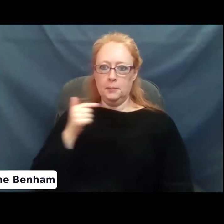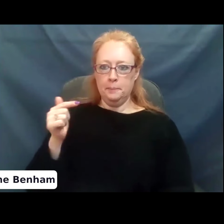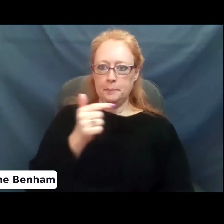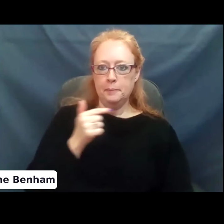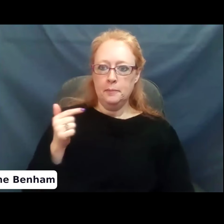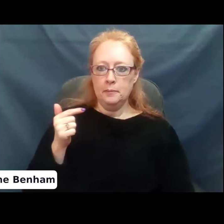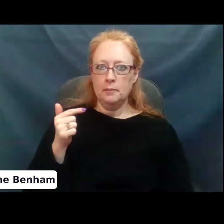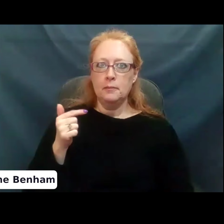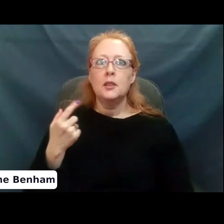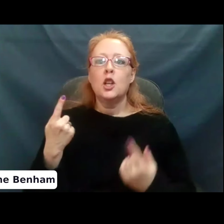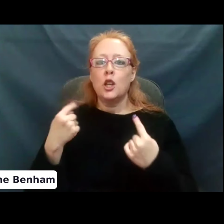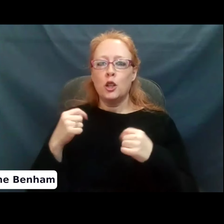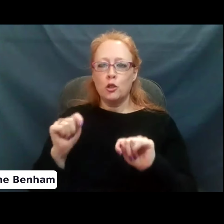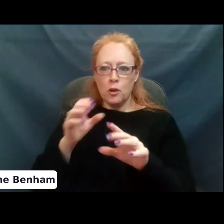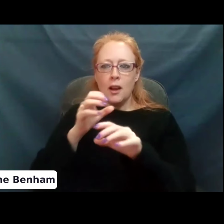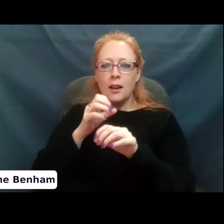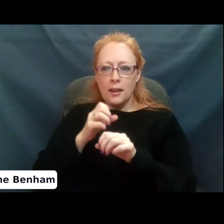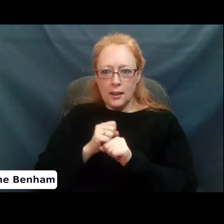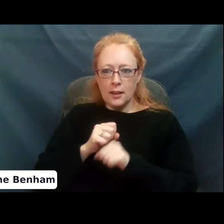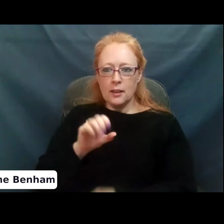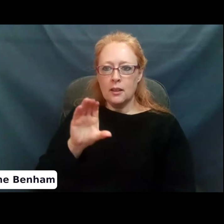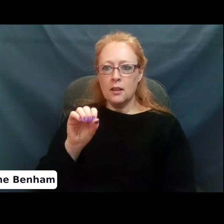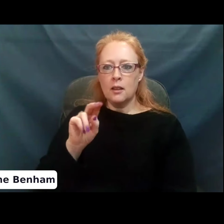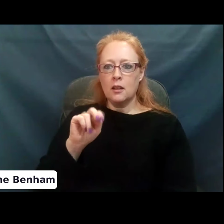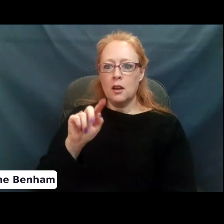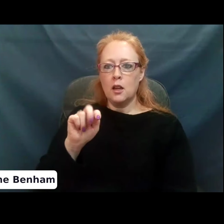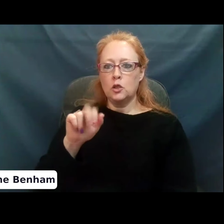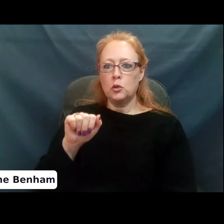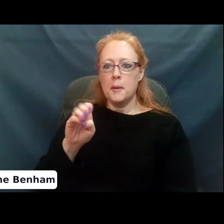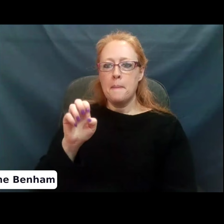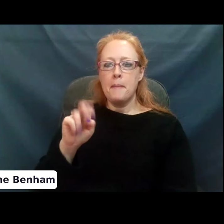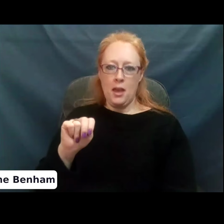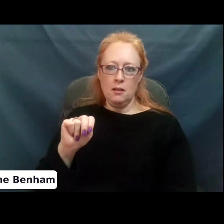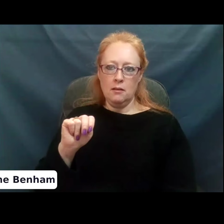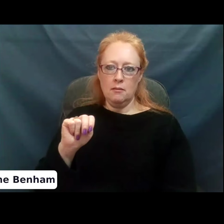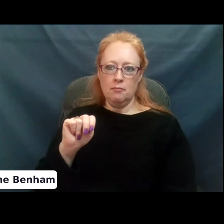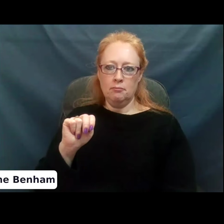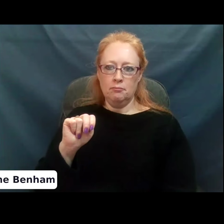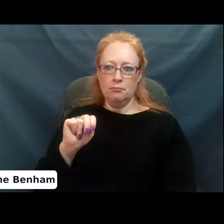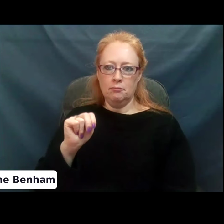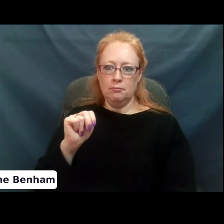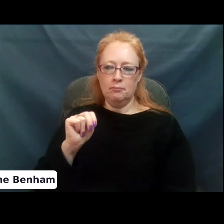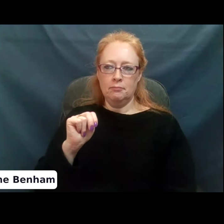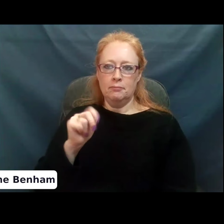Angie: The idea is you're trying to who is playing the sheriff rotates. You're trying to get contraband past the sheriff.